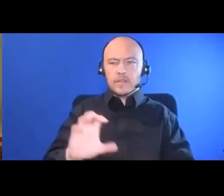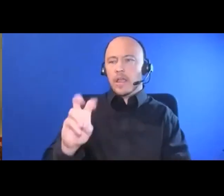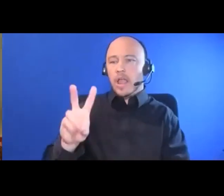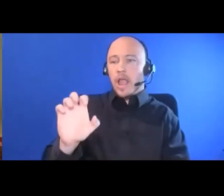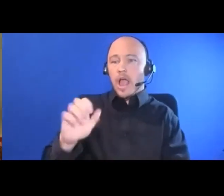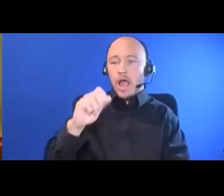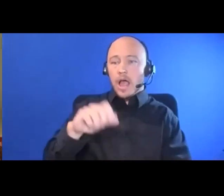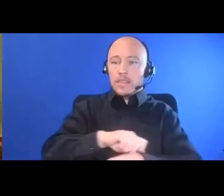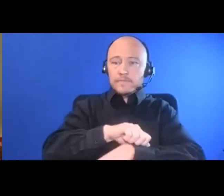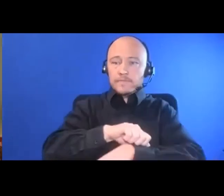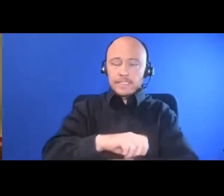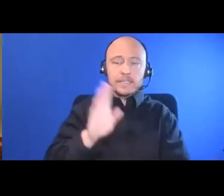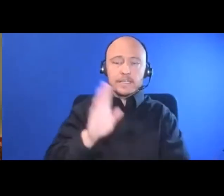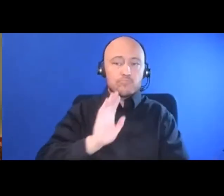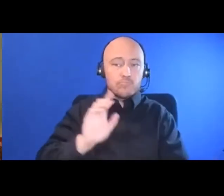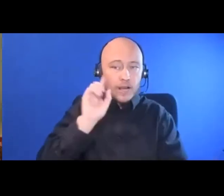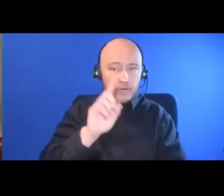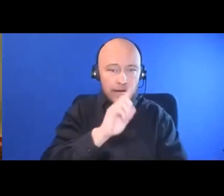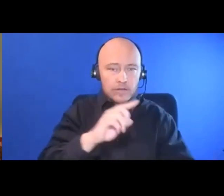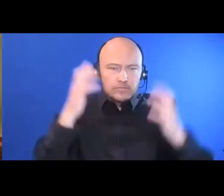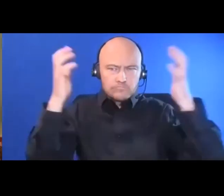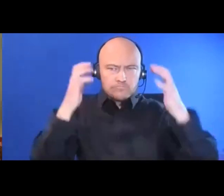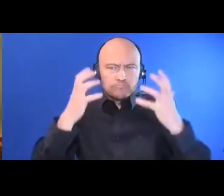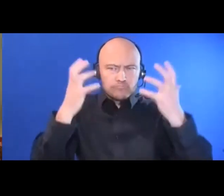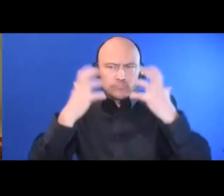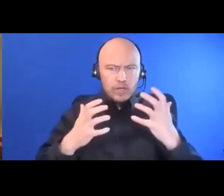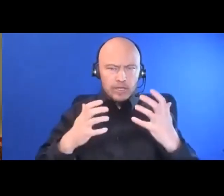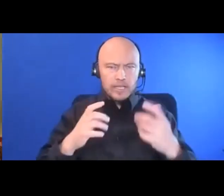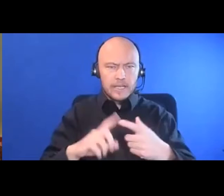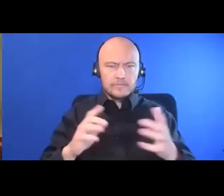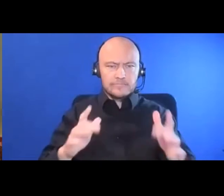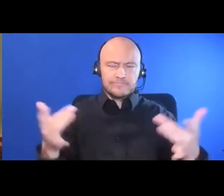with brown eyes and curly, dark hair, highlighted with gray.